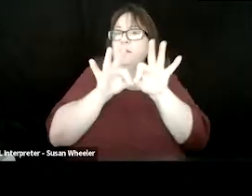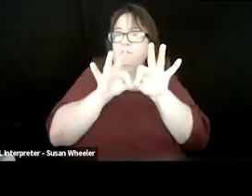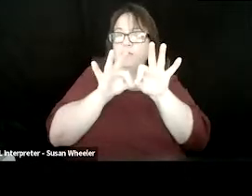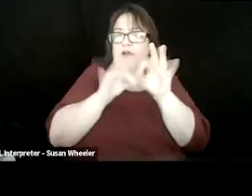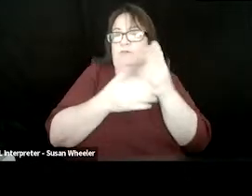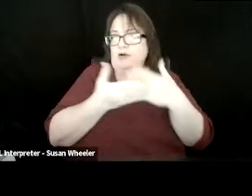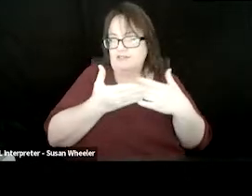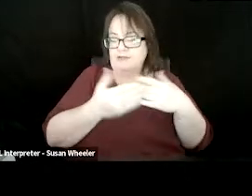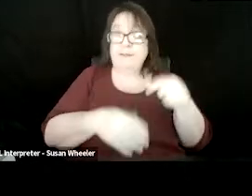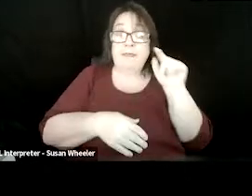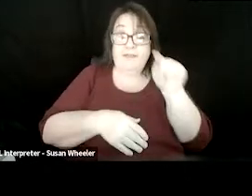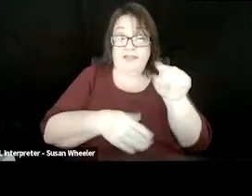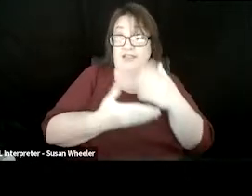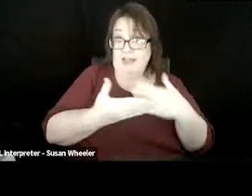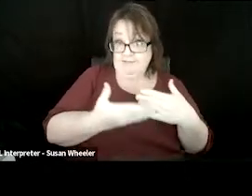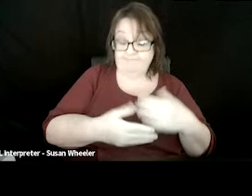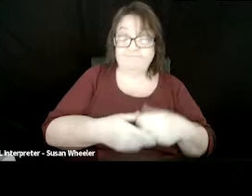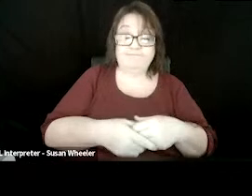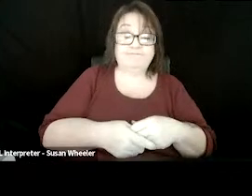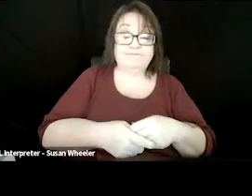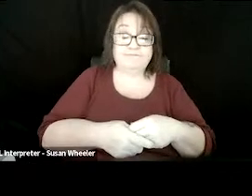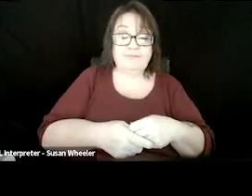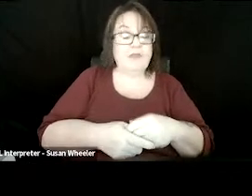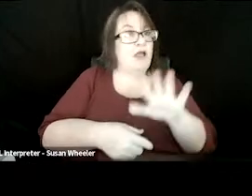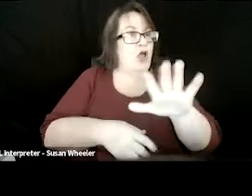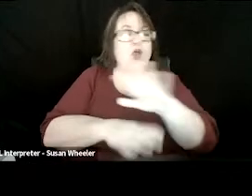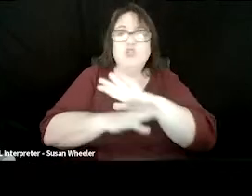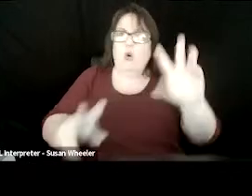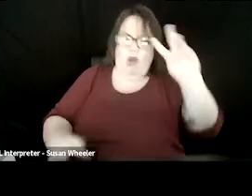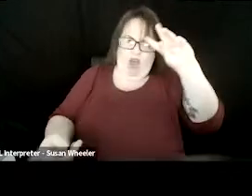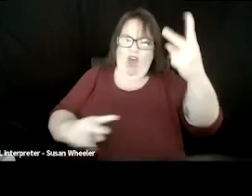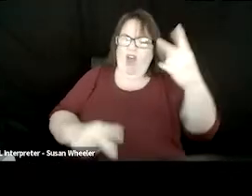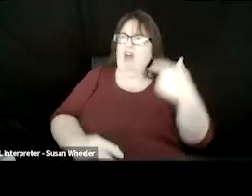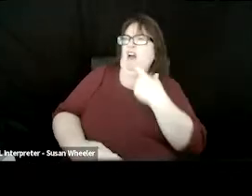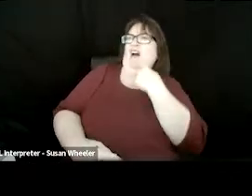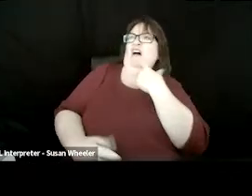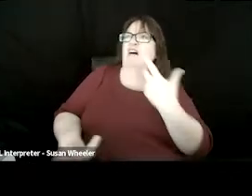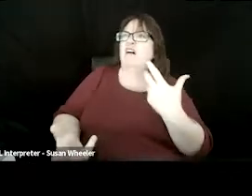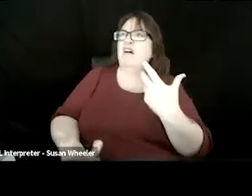That said, I don't want anybody to think that there may be a provision